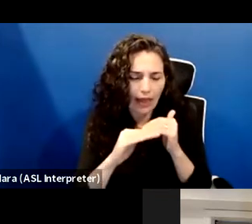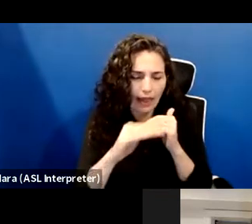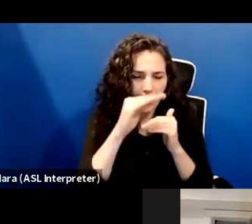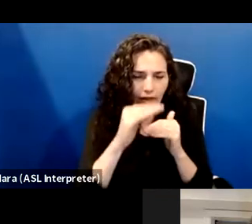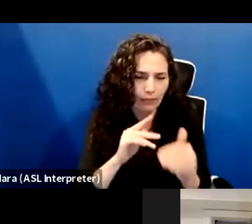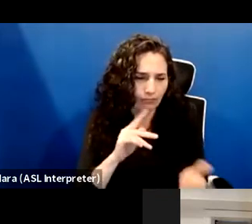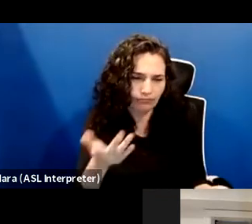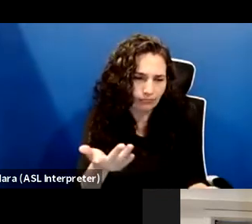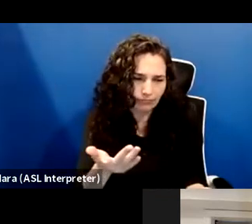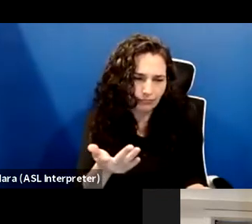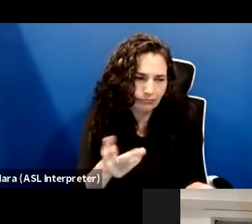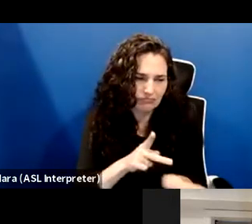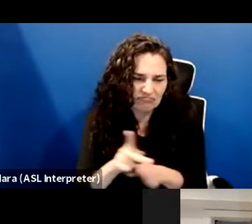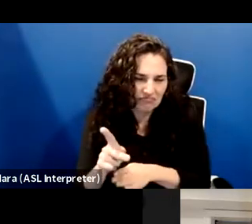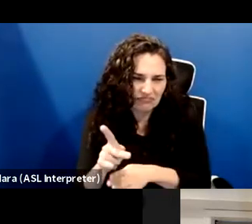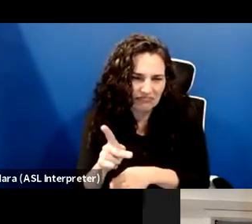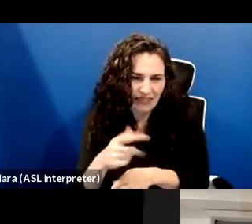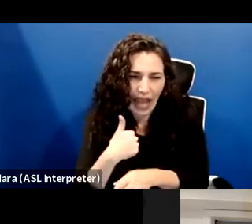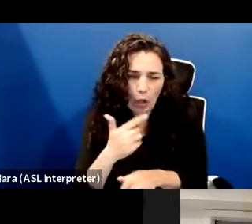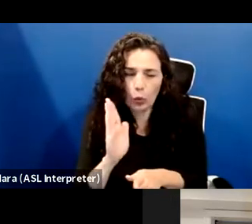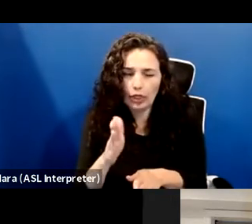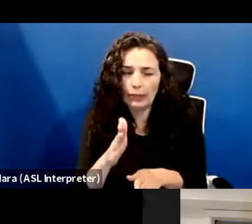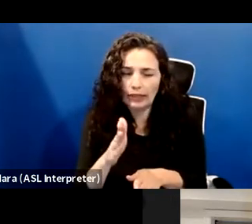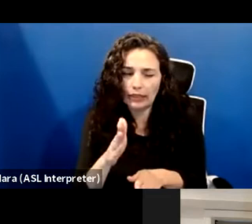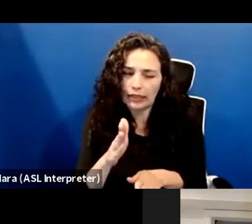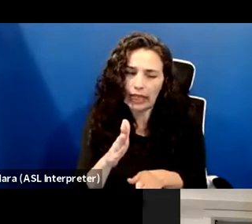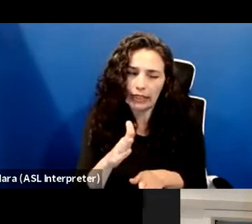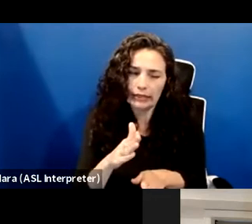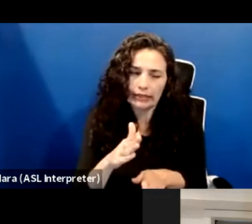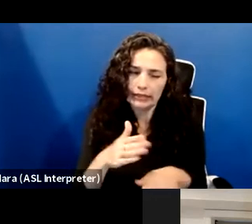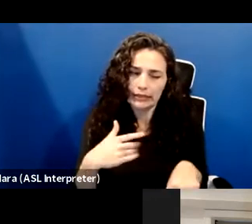frankly, I would have been very apprehensive about, you know, bringing them home.